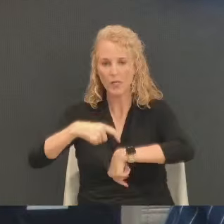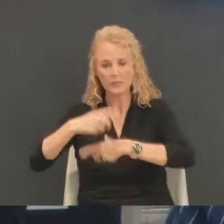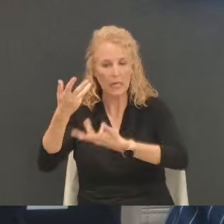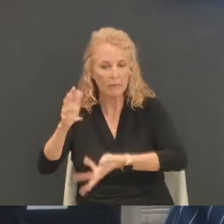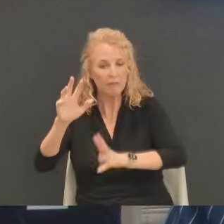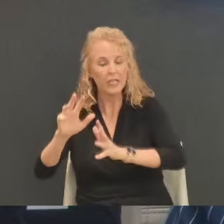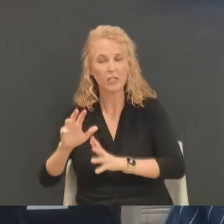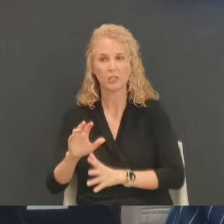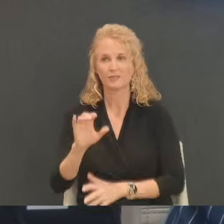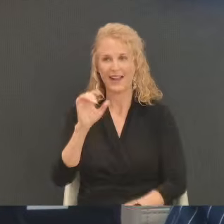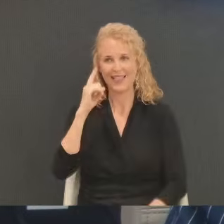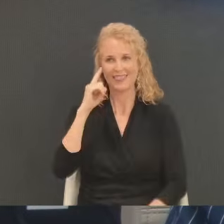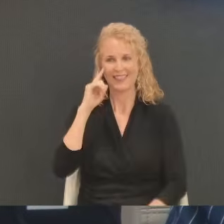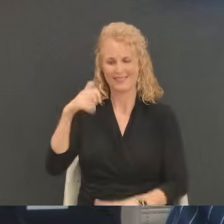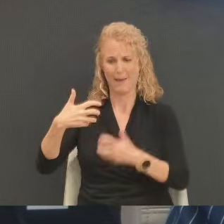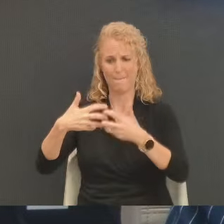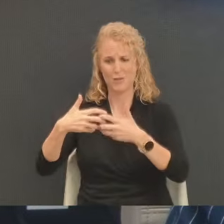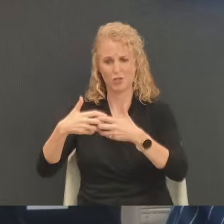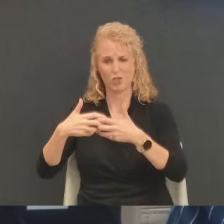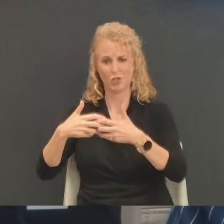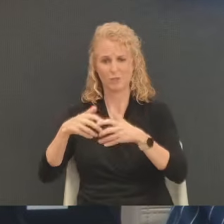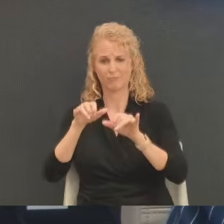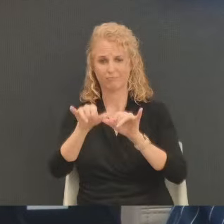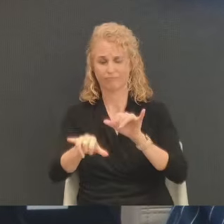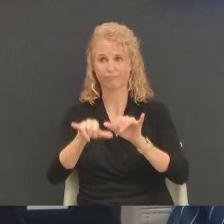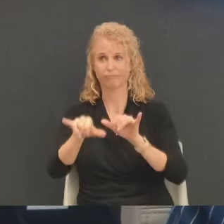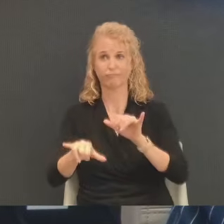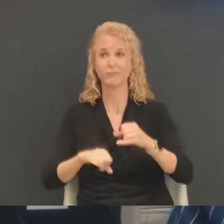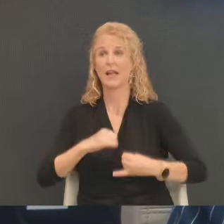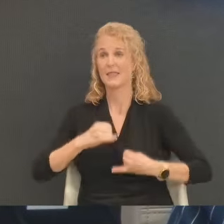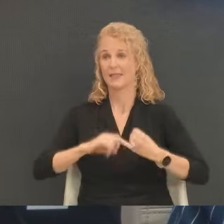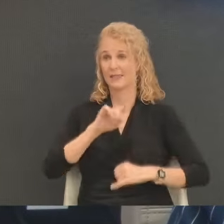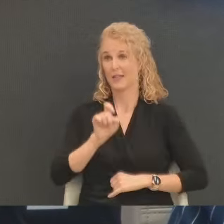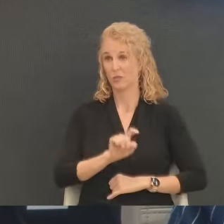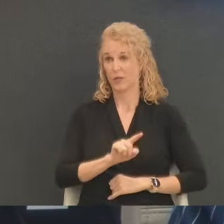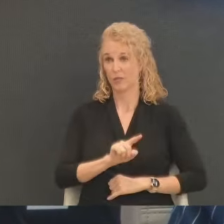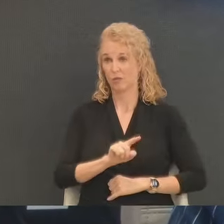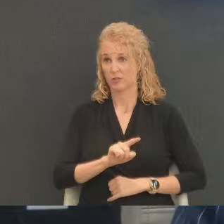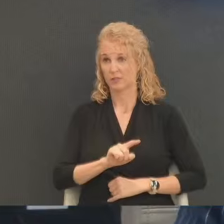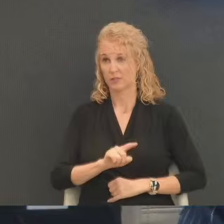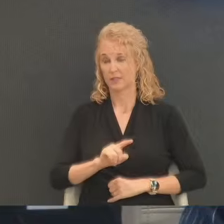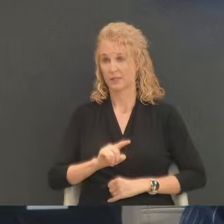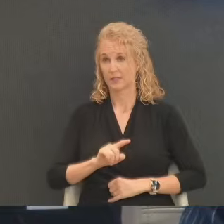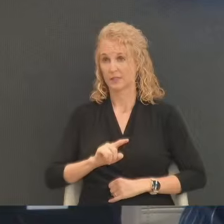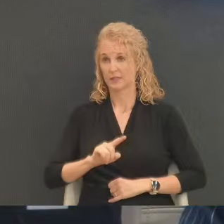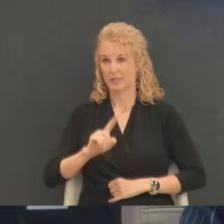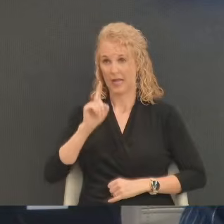that matters as well. And then my last question is it was it was talked about. I think it's great